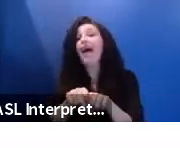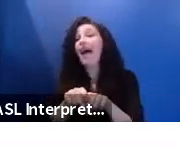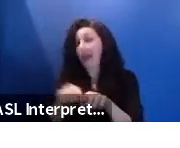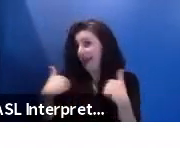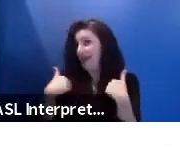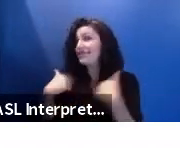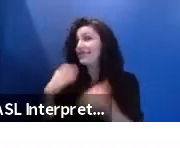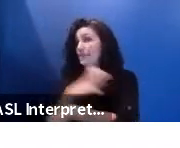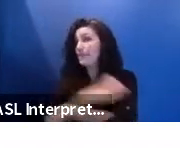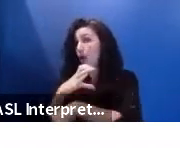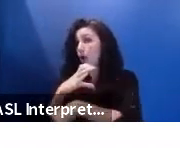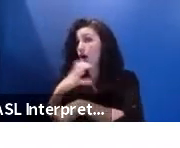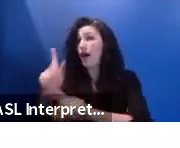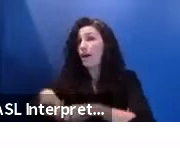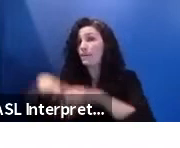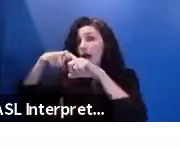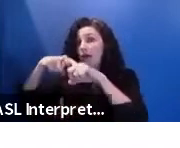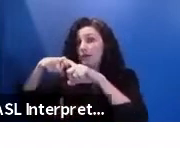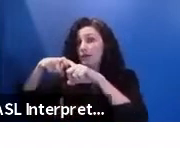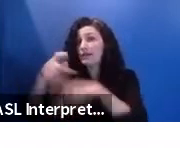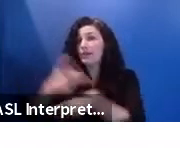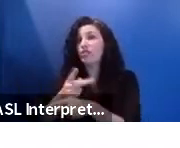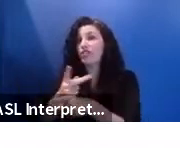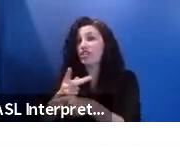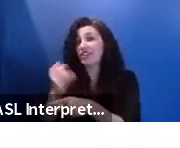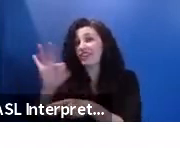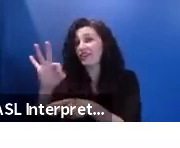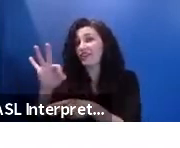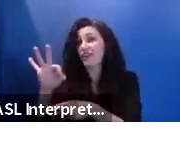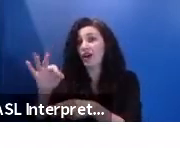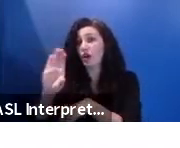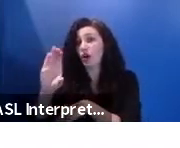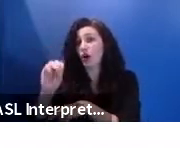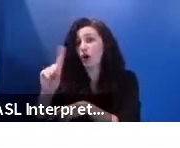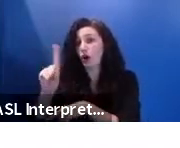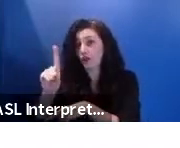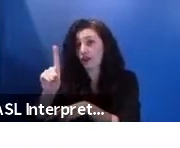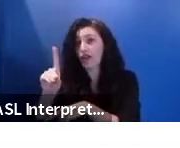in the event there is a COVID problem that warrants that. So this is a high level person who has authority